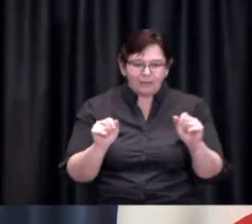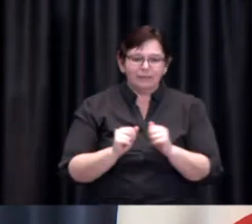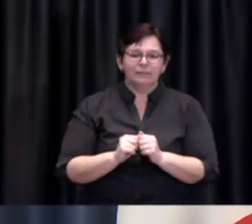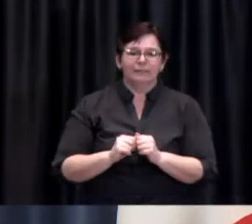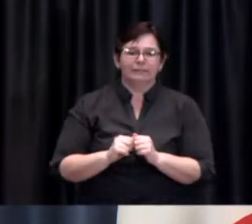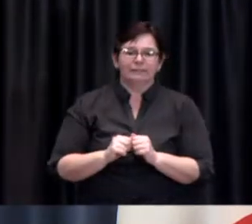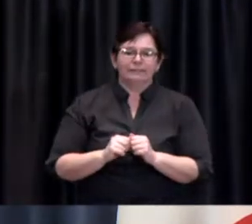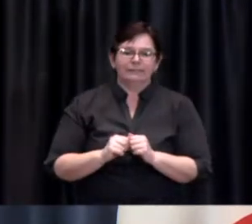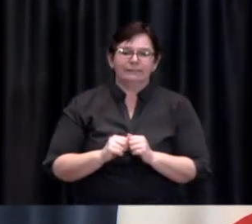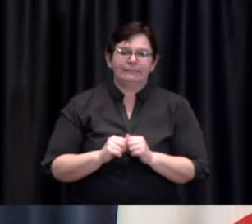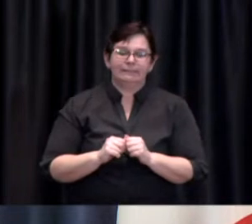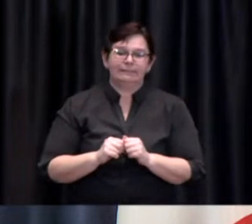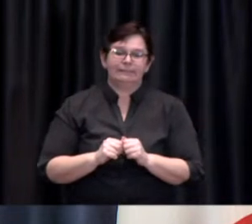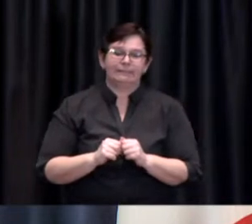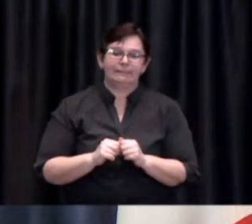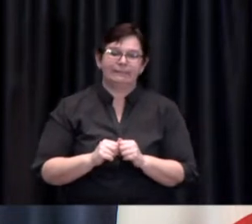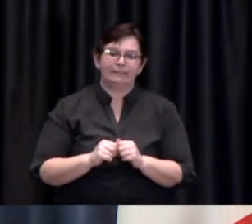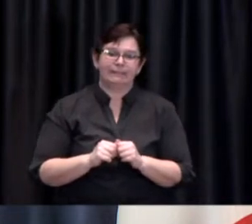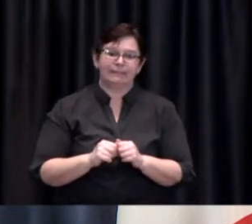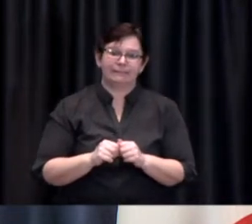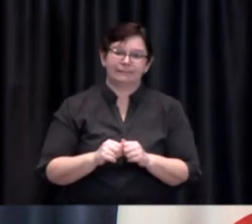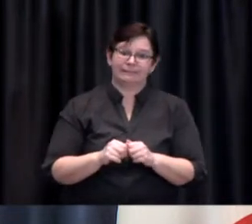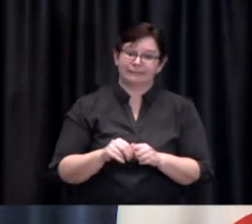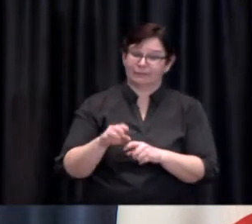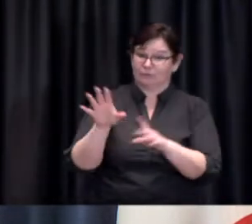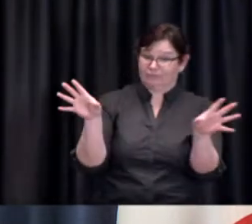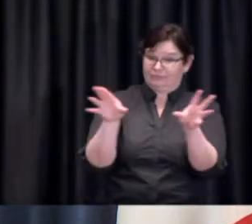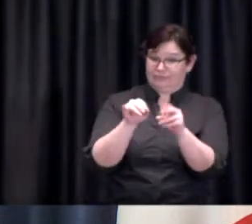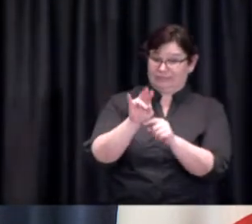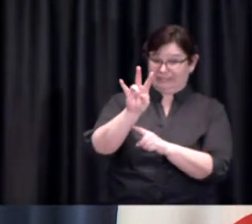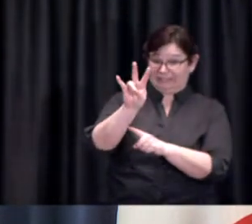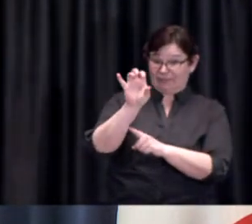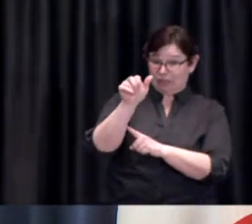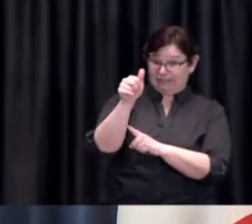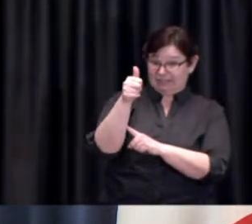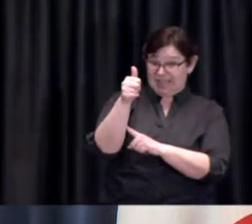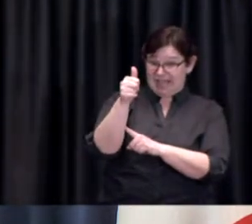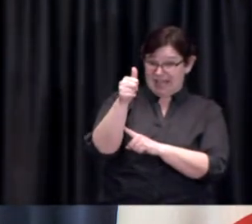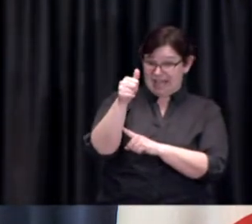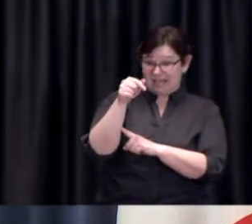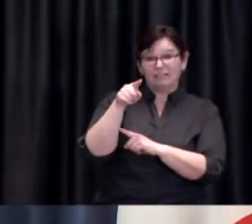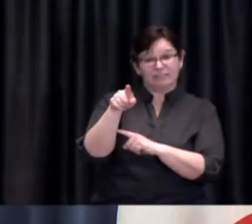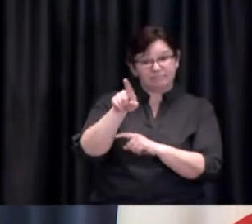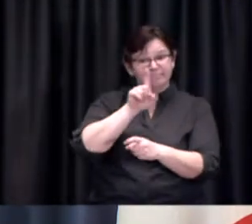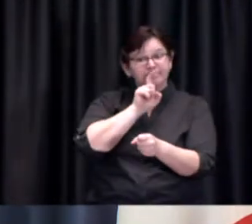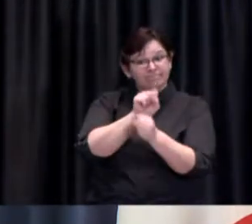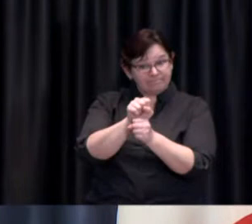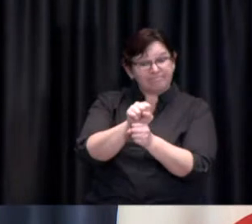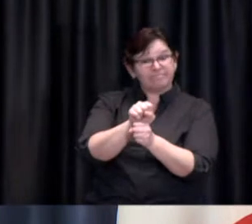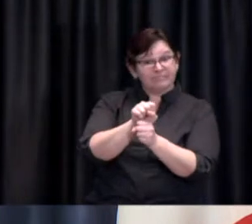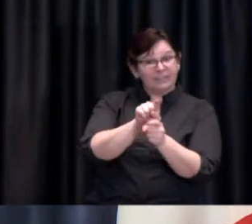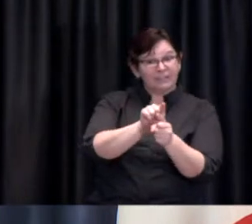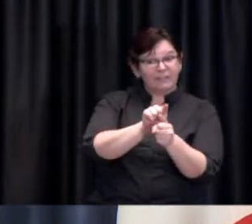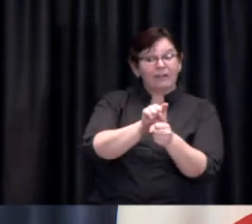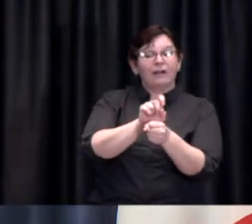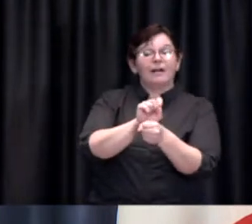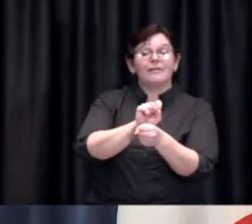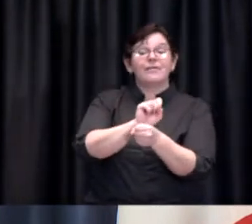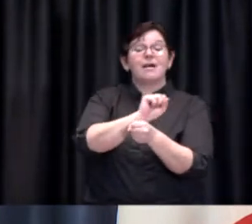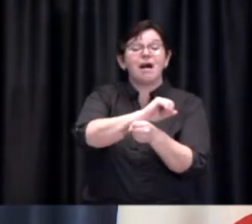710 cases have screened positive for mutations of interest and are expected to be confirmed